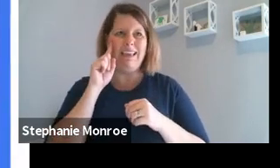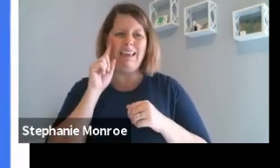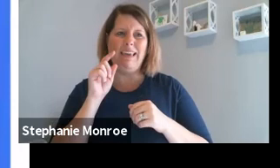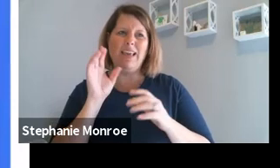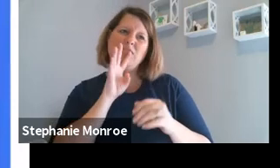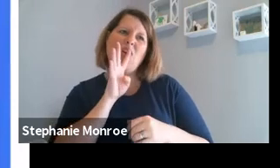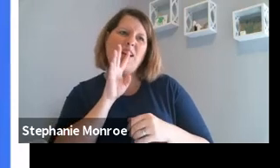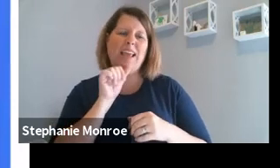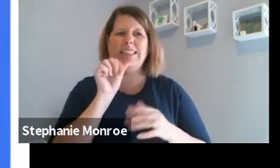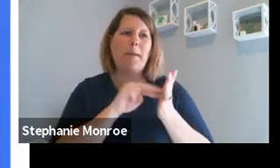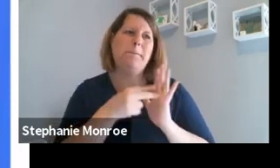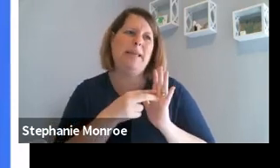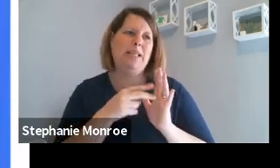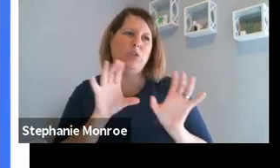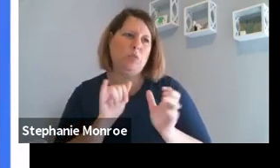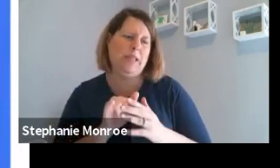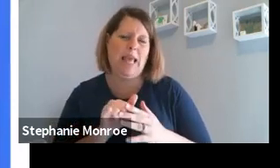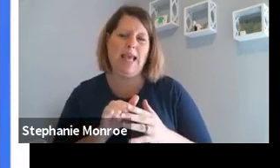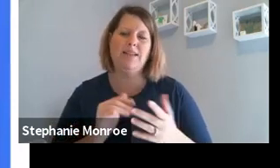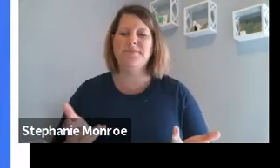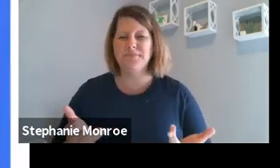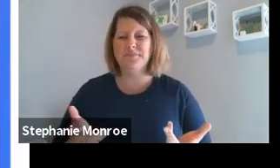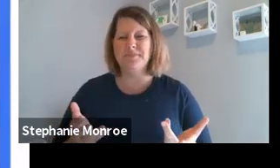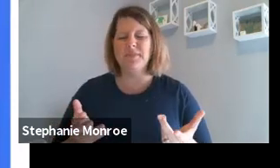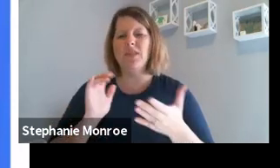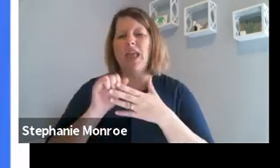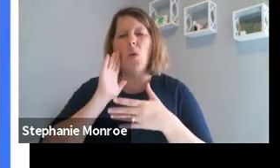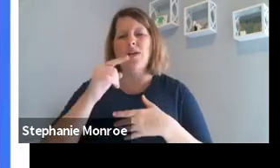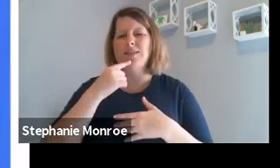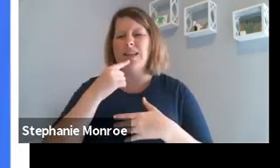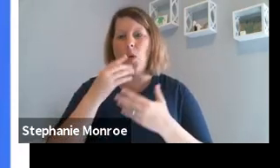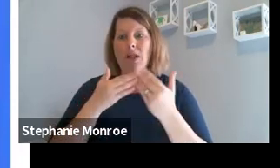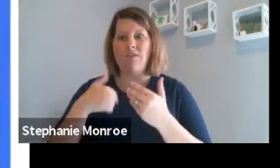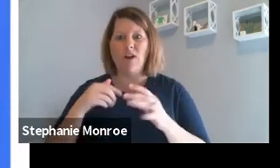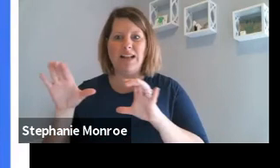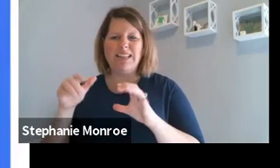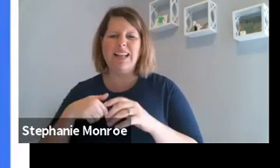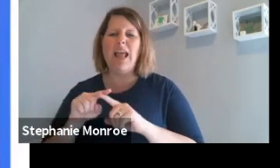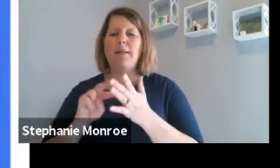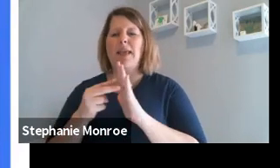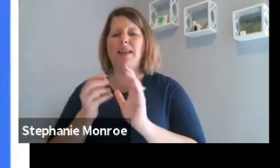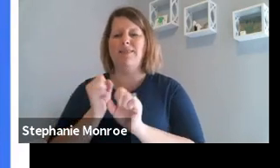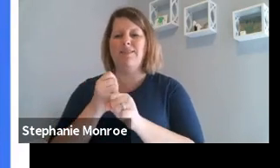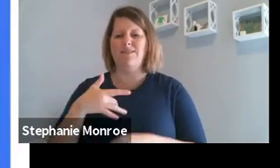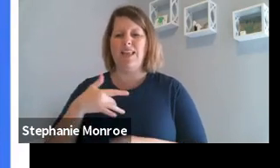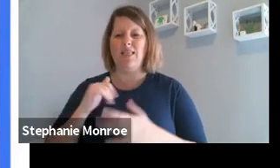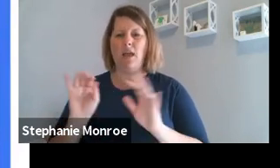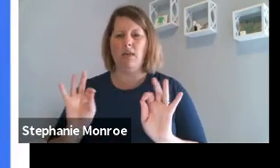but I never meant to do that." They will get whatever it is that they did, and they would minimize it, and on top of minimizing it, they would blame